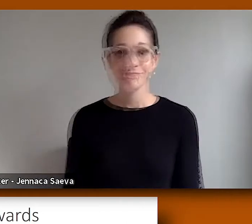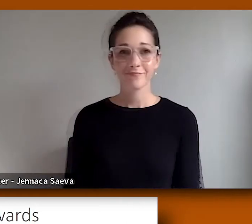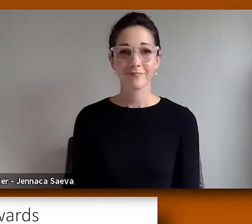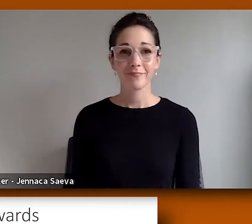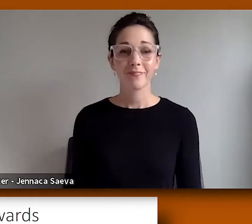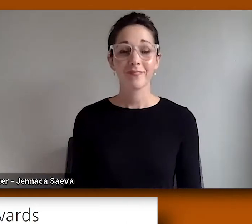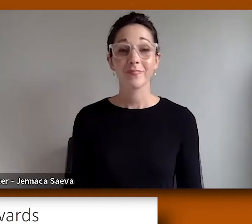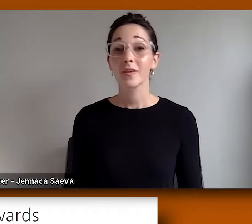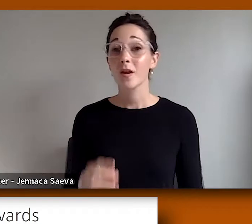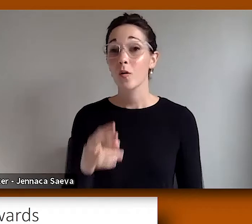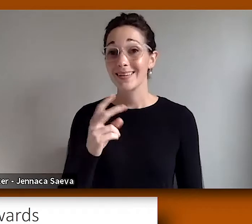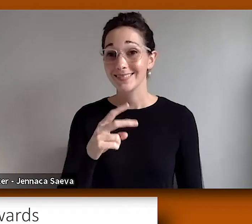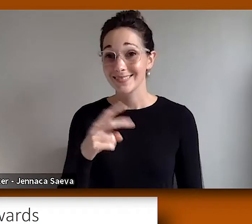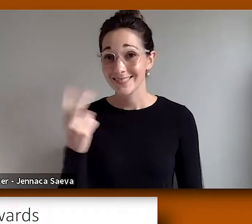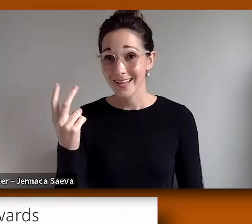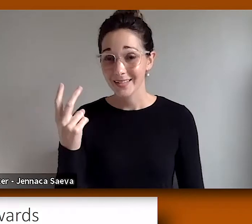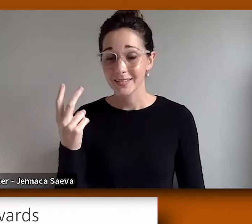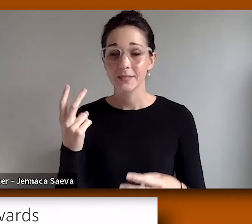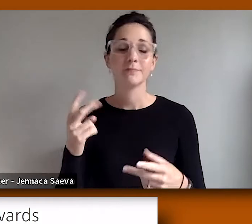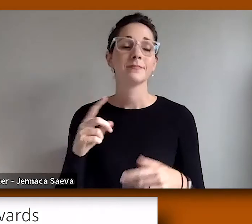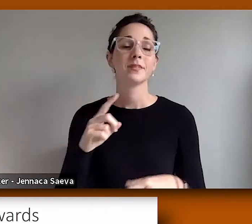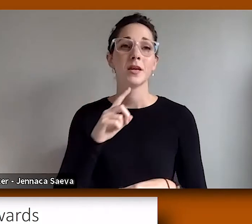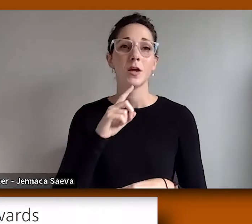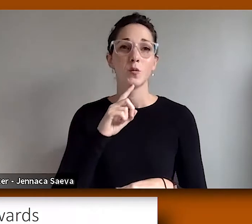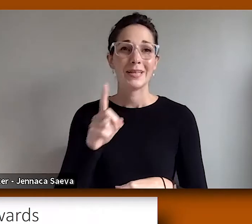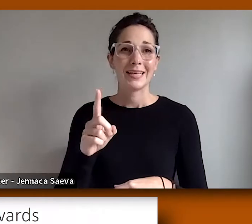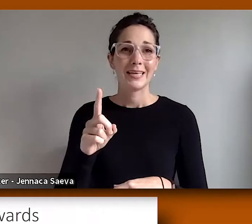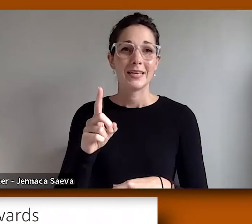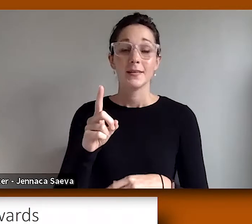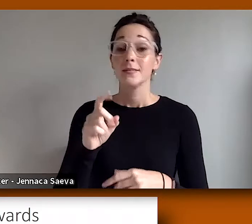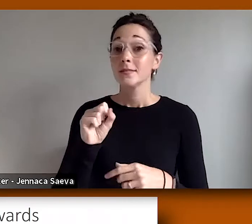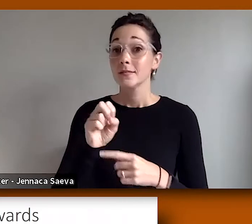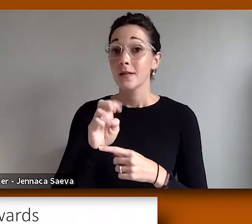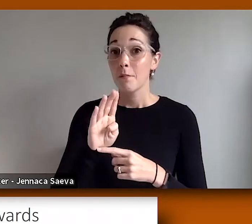The second takeaway is that subcontracts are done on a yearly basis...